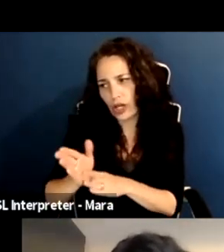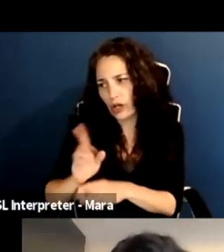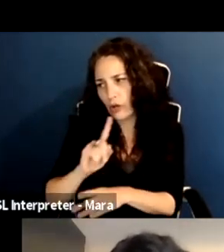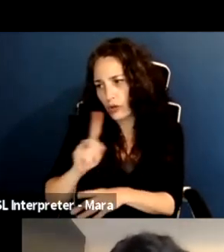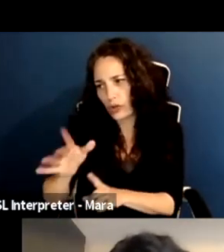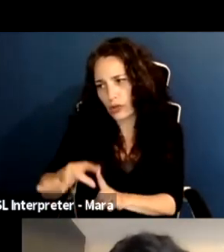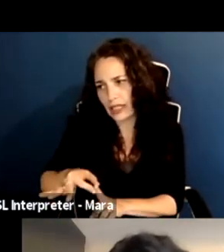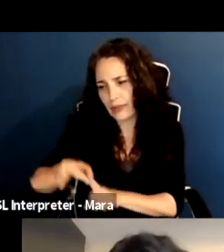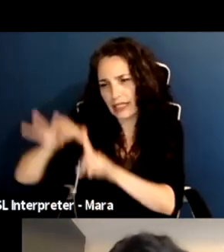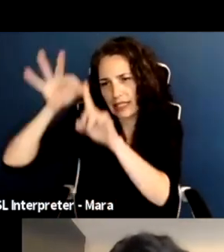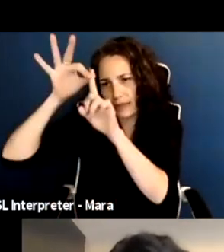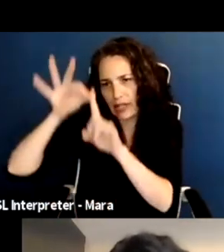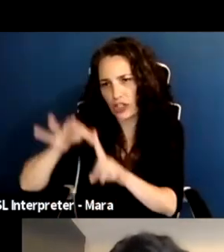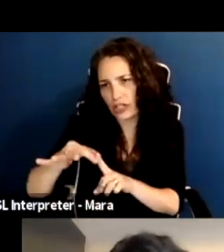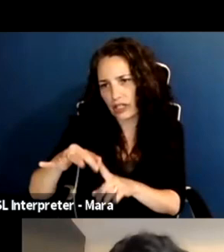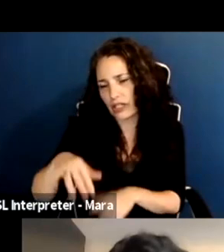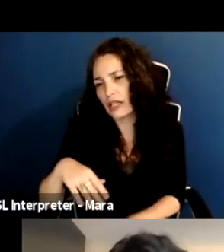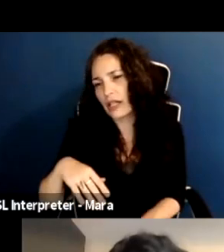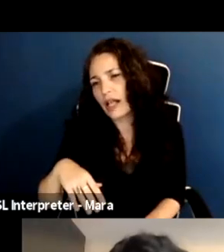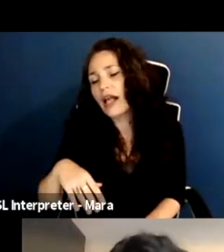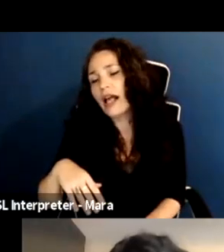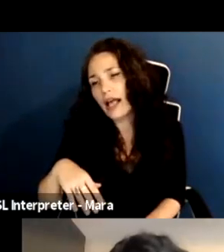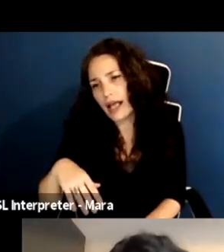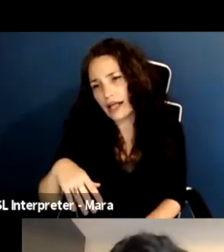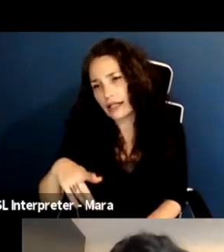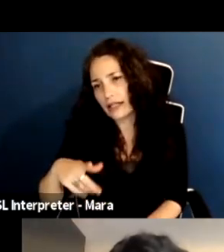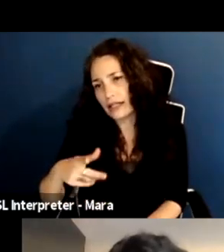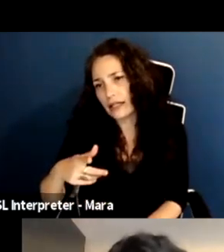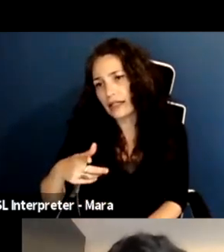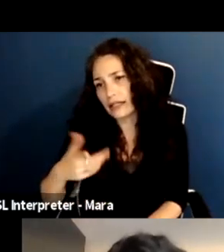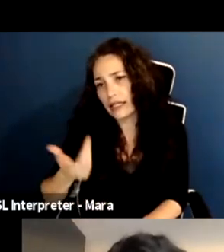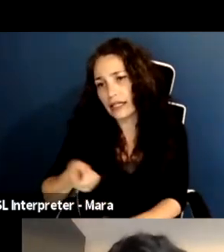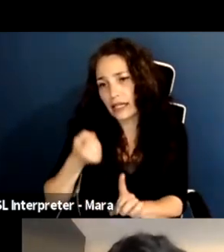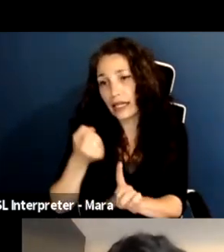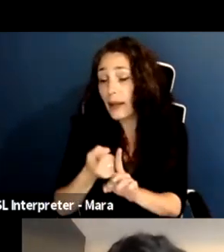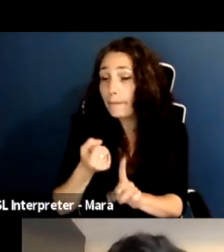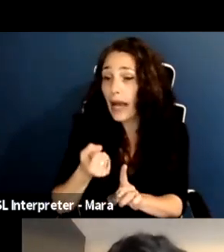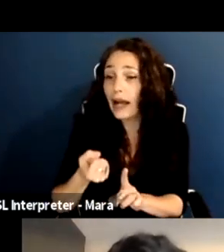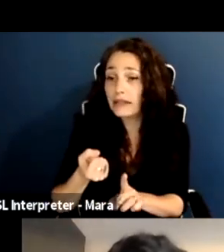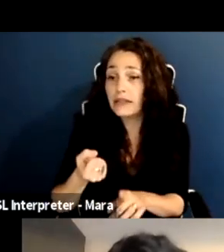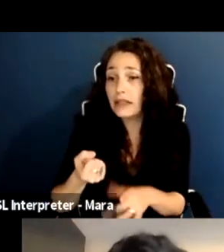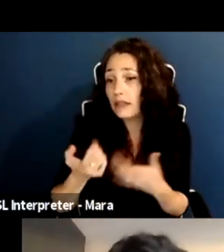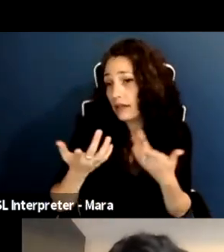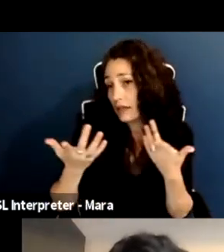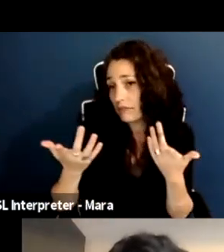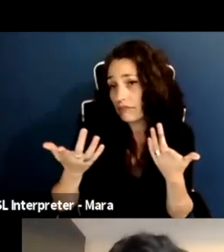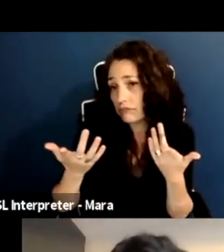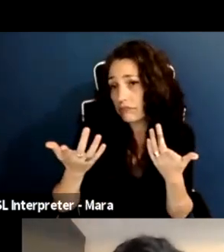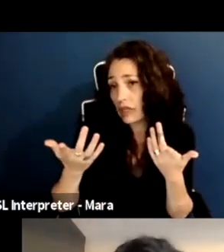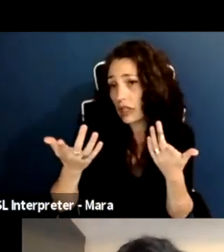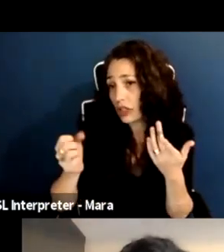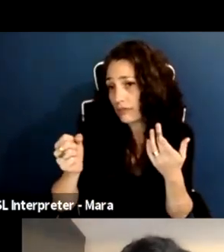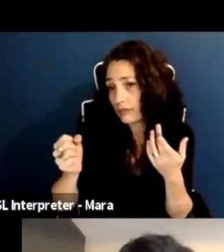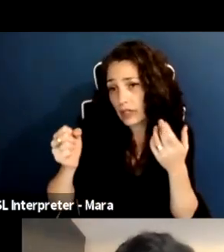and we could have chosen to fall and we could choose to follow all the things that are going on. And these are things that are gonna take years